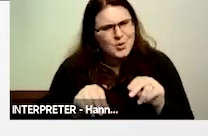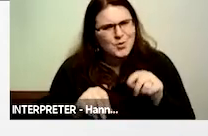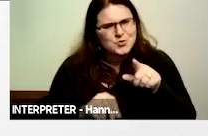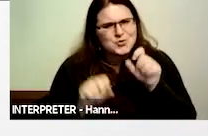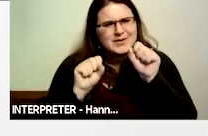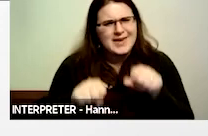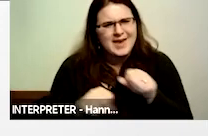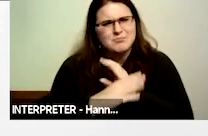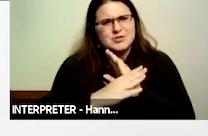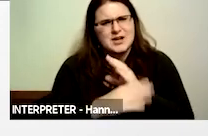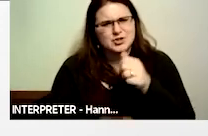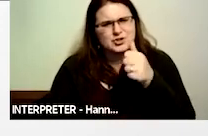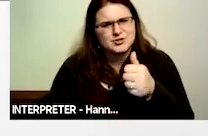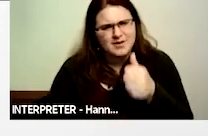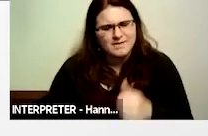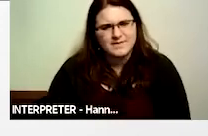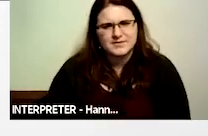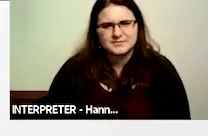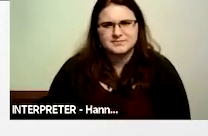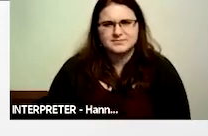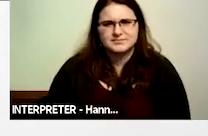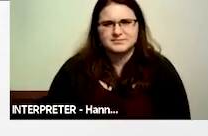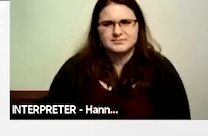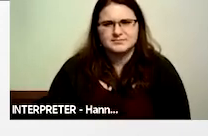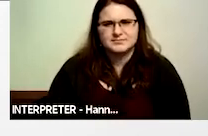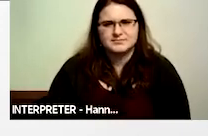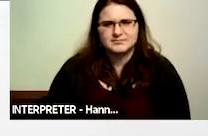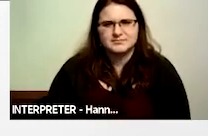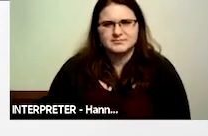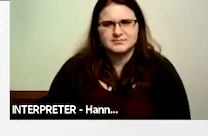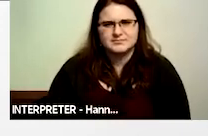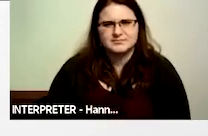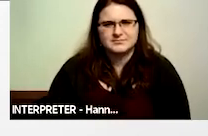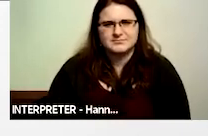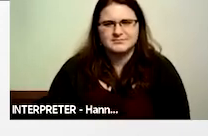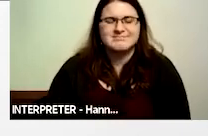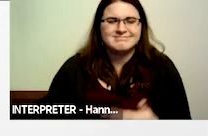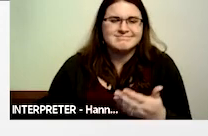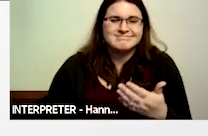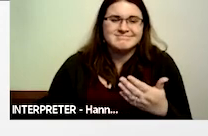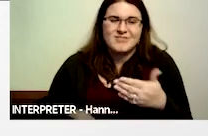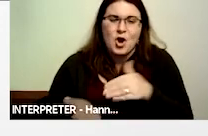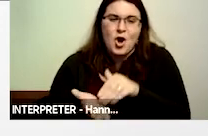Rick Mislan: Was gonna say many times to it's not until you really feel it, that it matters, right. It's the pain or the failure that makes the impact